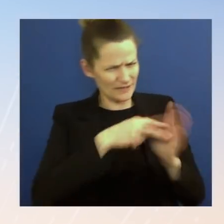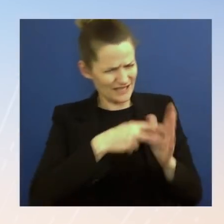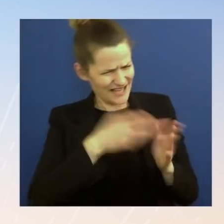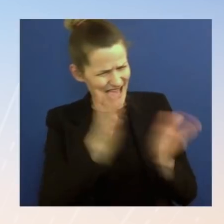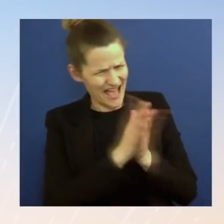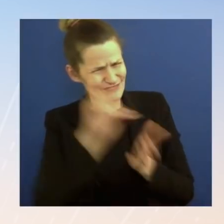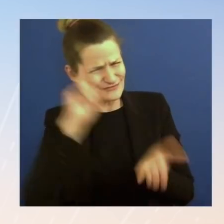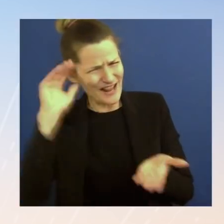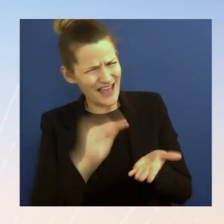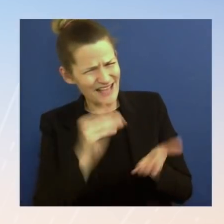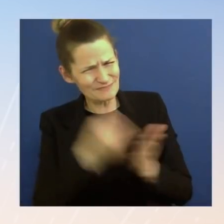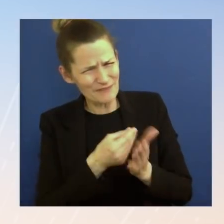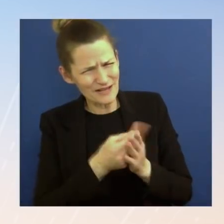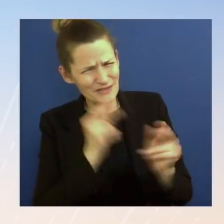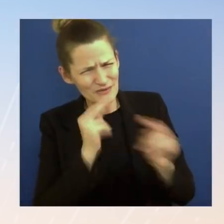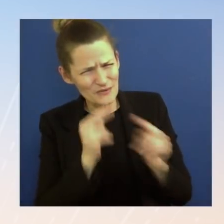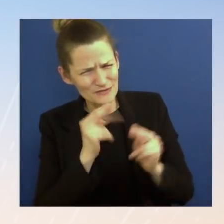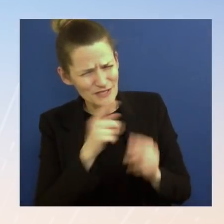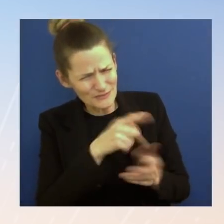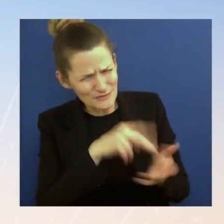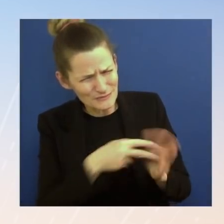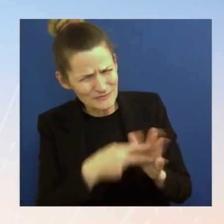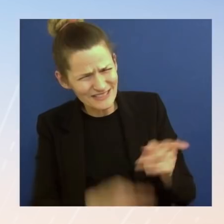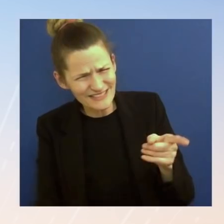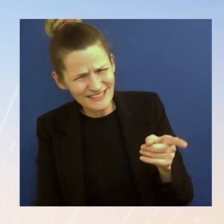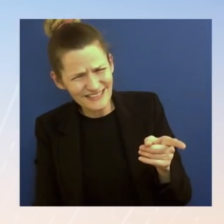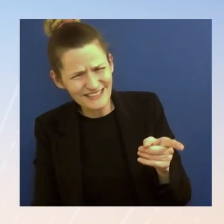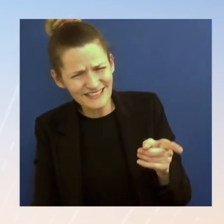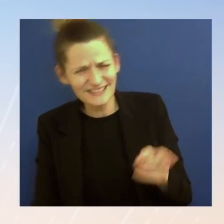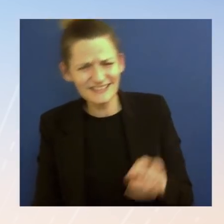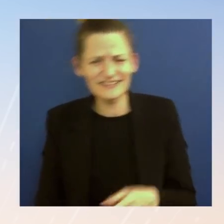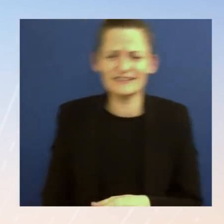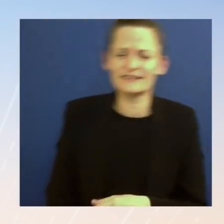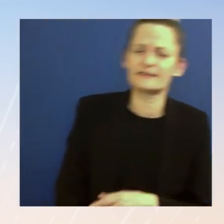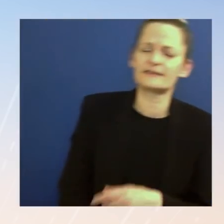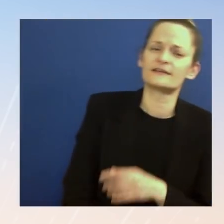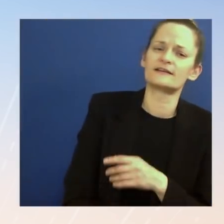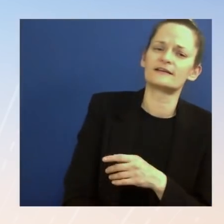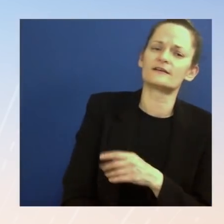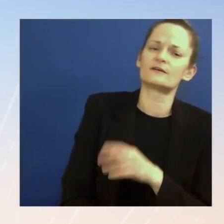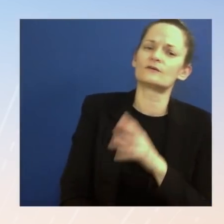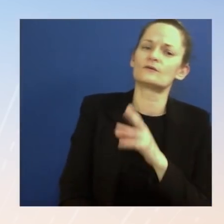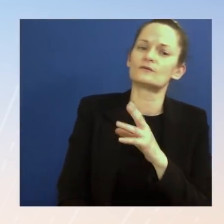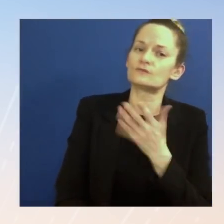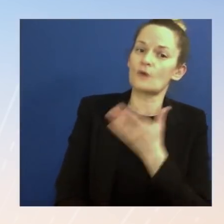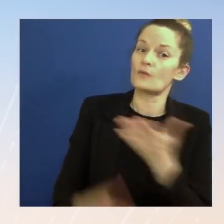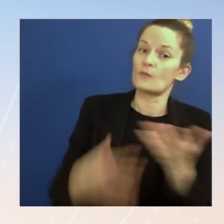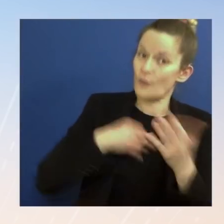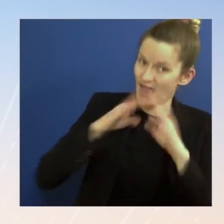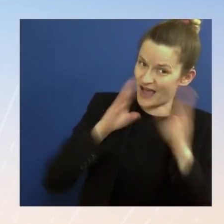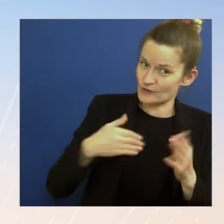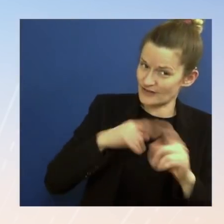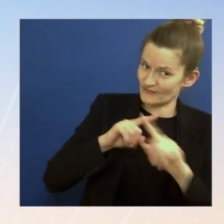What is the timing -- and does the timing change the needs of the White House? Ms. Psaki: Well, the time -- I mean, we're asking for money to meet exactly the needs